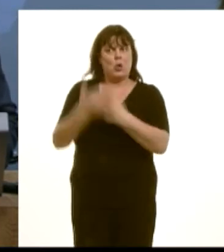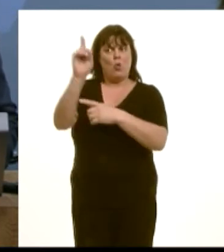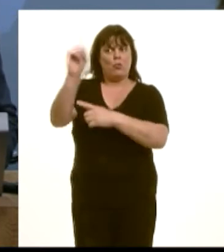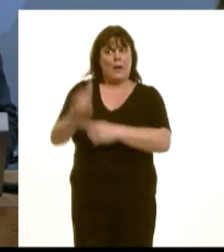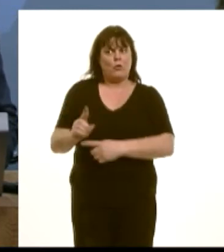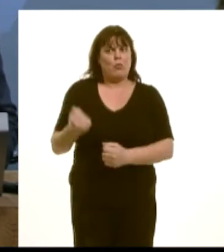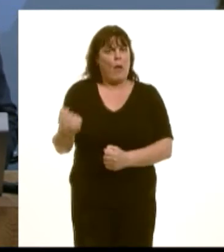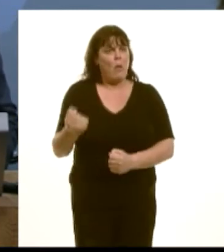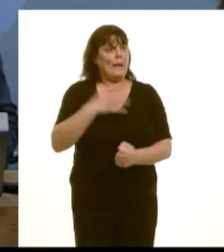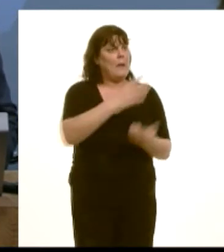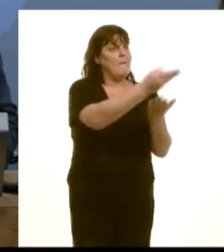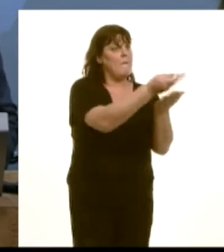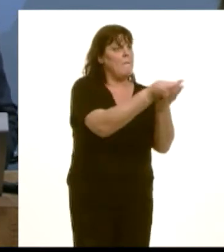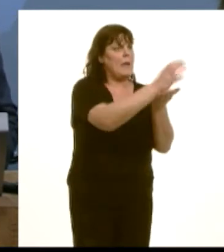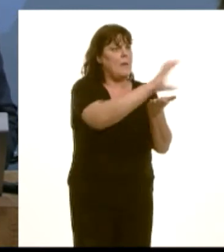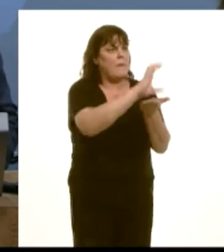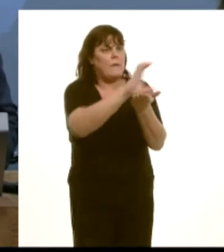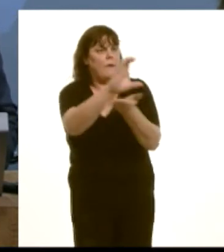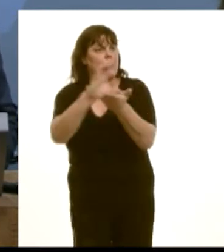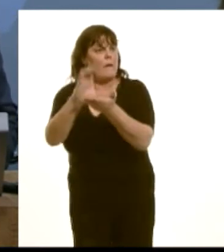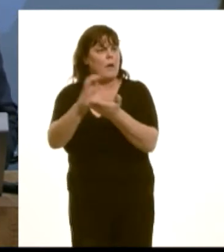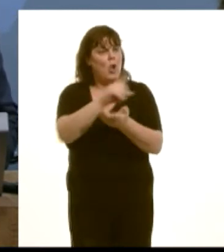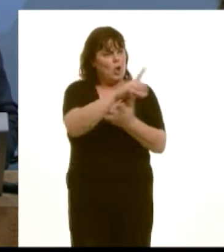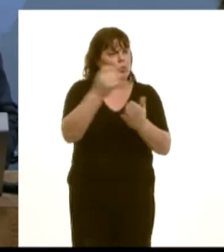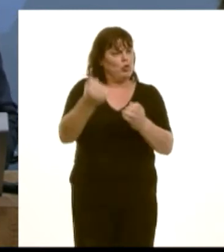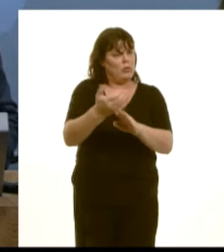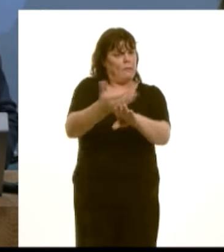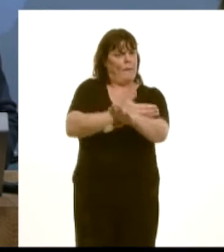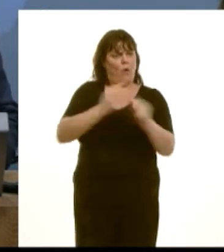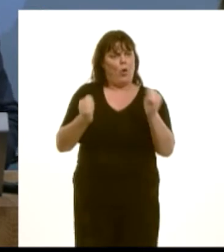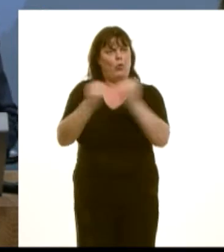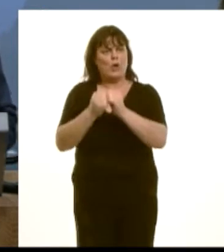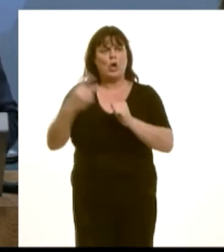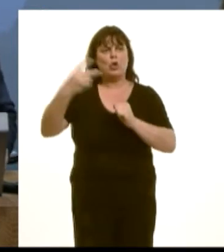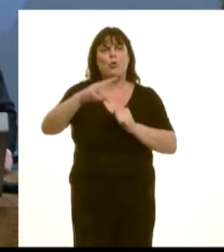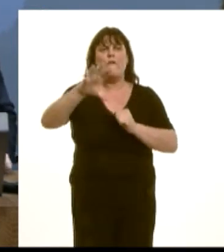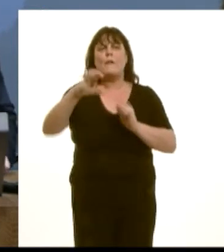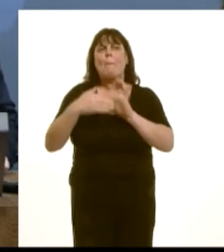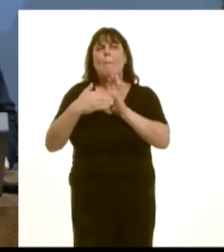negotiations and agreed your contribution of 250 million, as I understand it, without